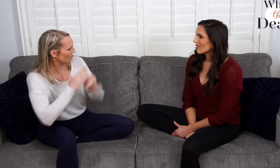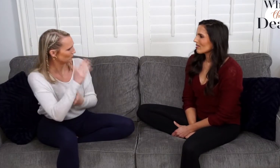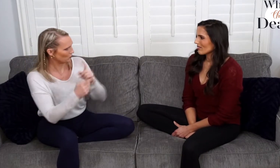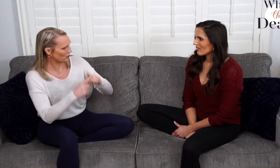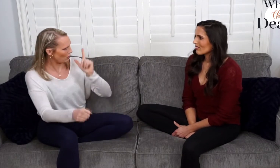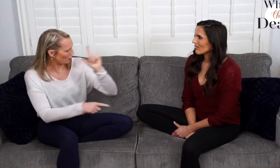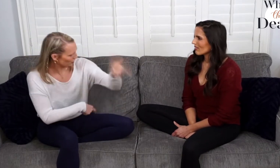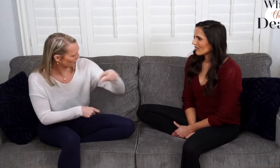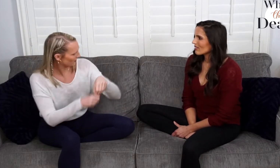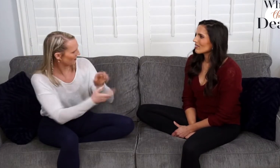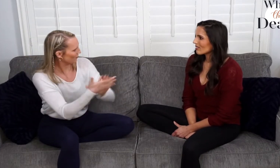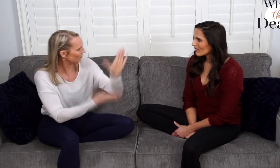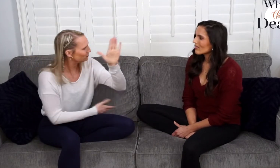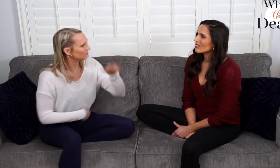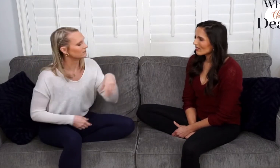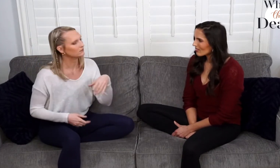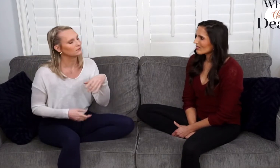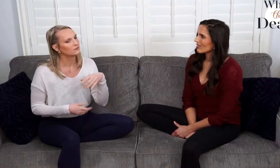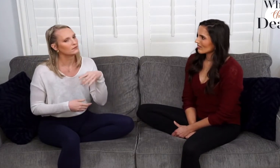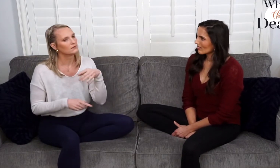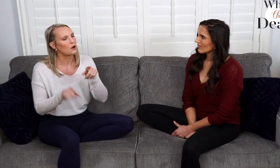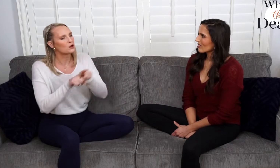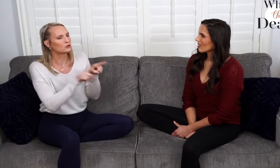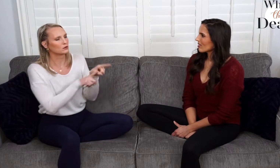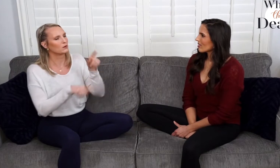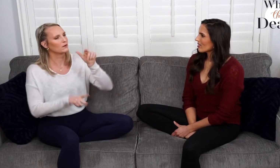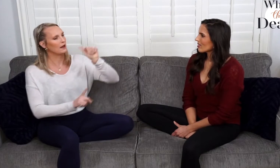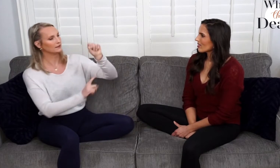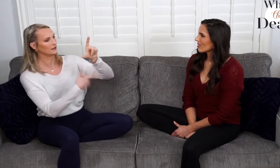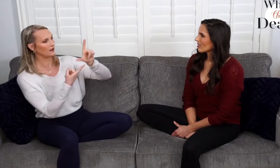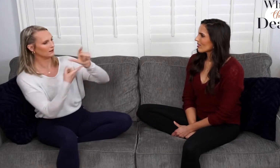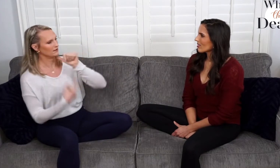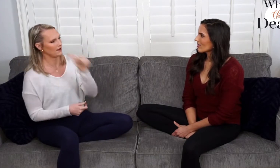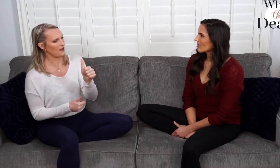foundations until later on in college and ASL